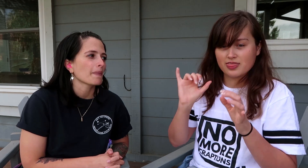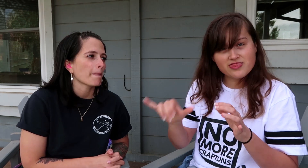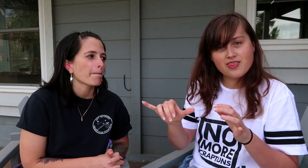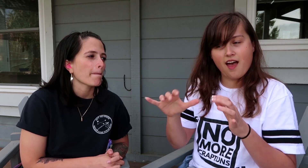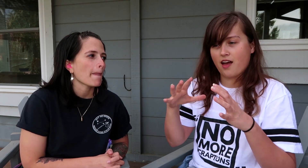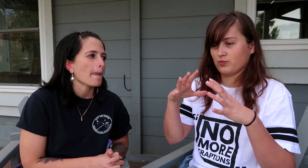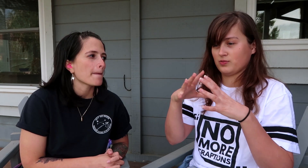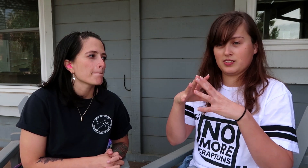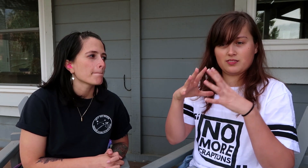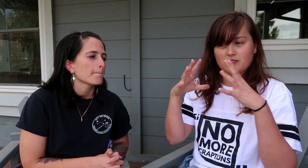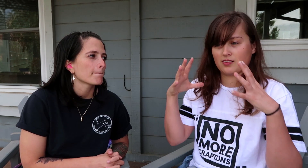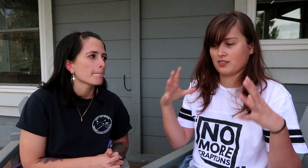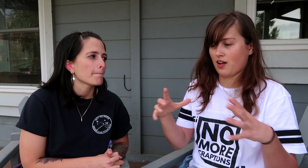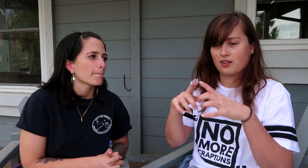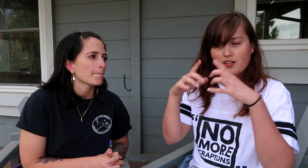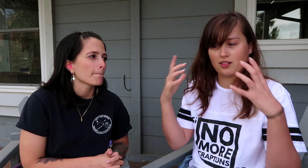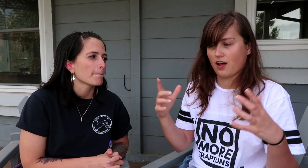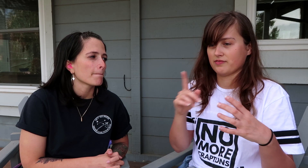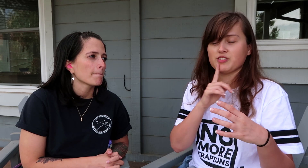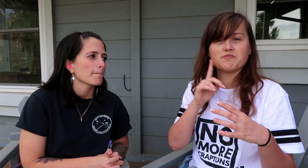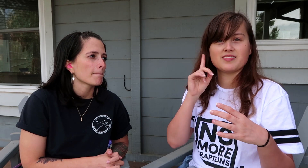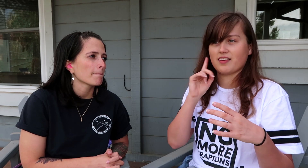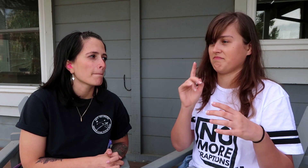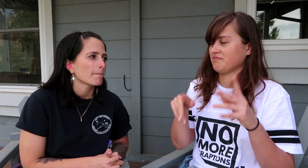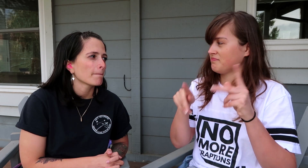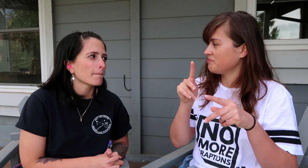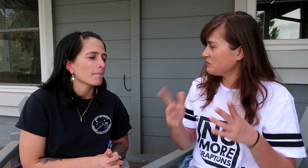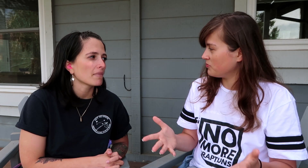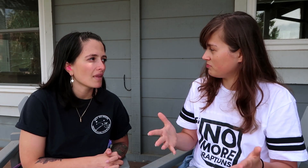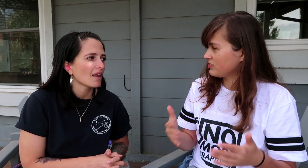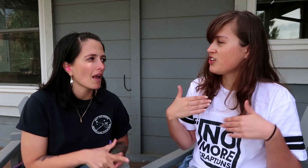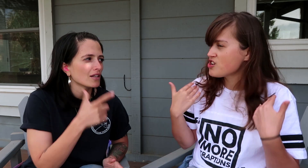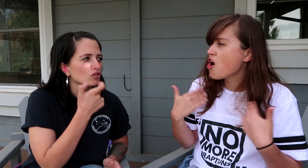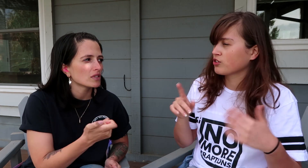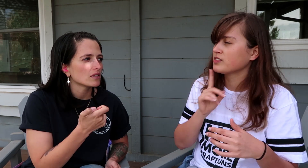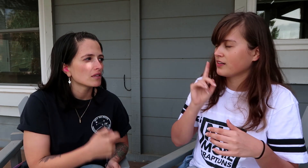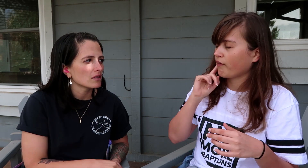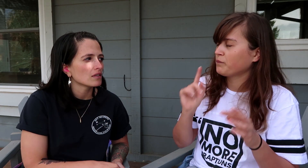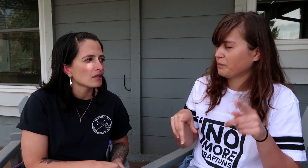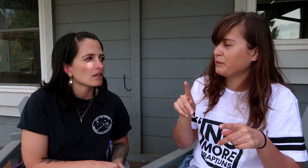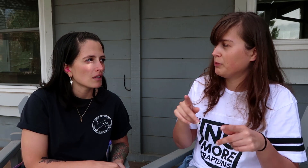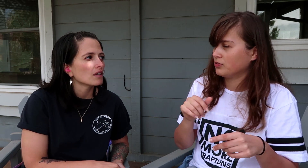That site has a lot of Deaf people. younger Deaf people.